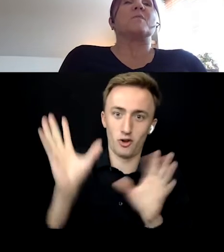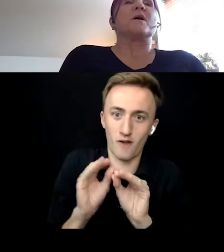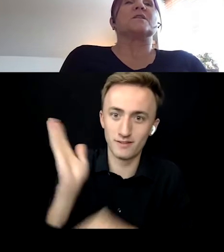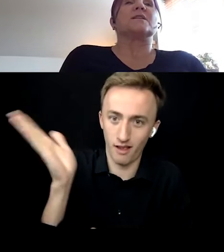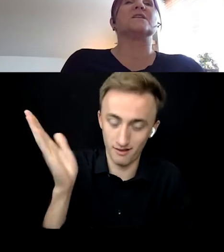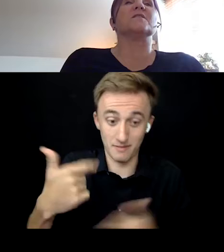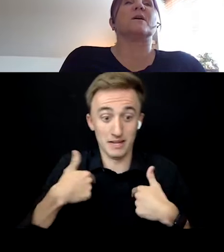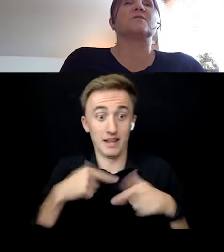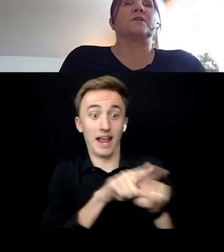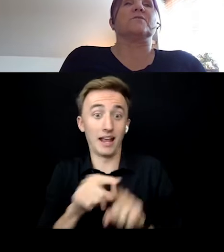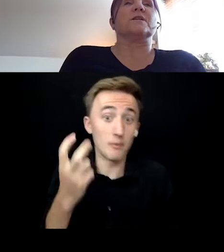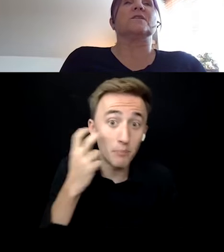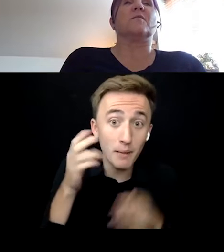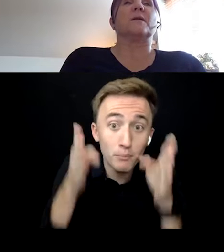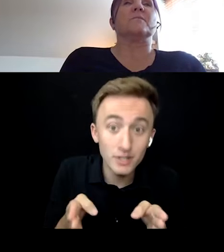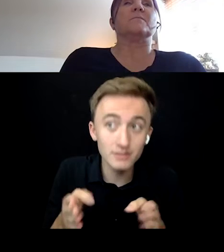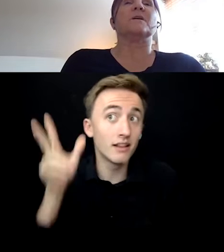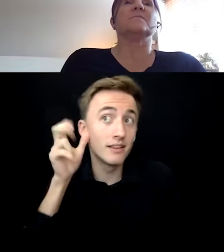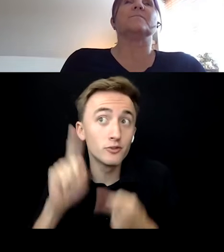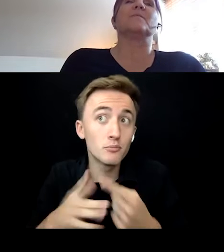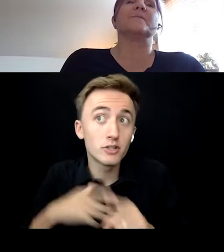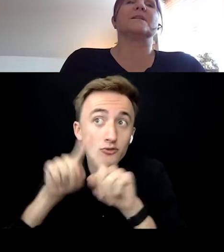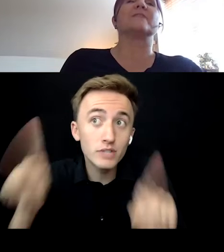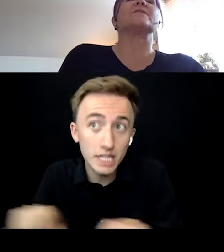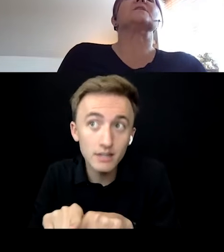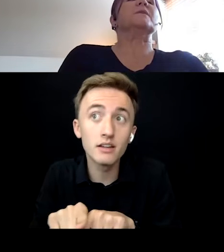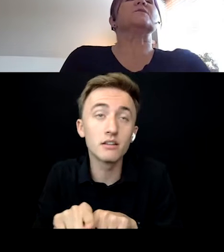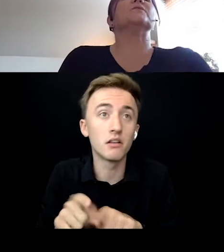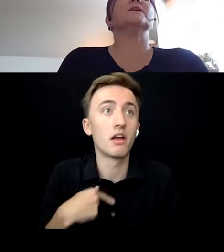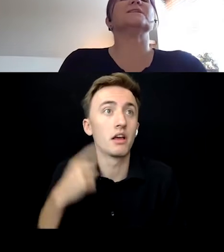blind person listening to my screen reader tell me, well, pretty much everything my screen reader